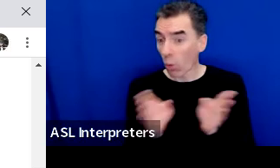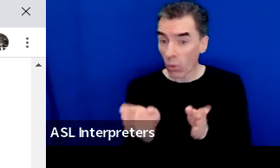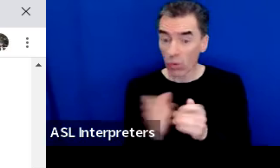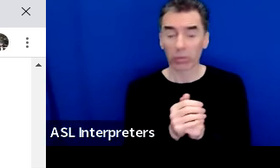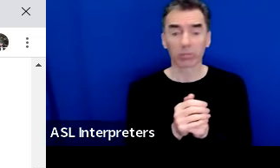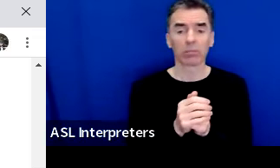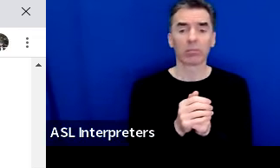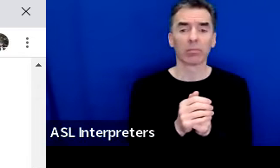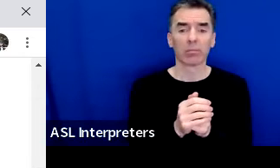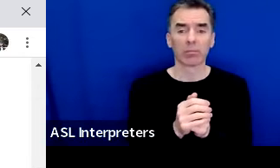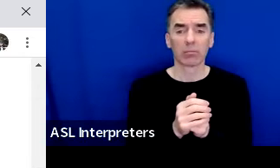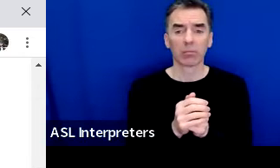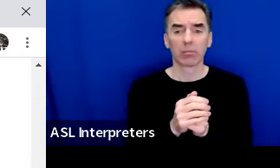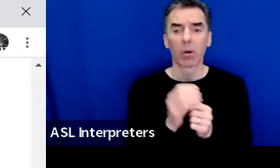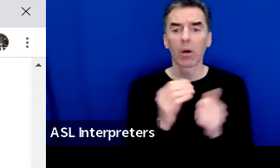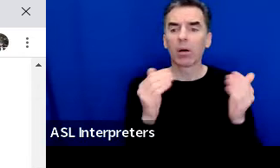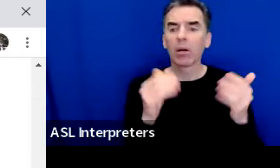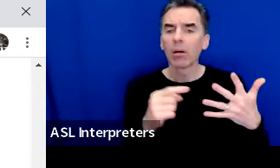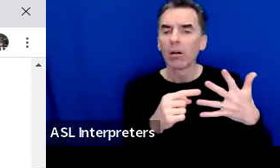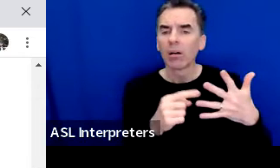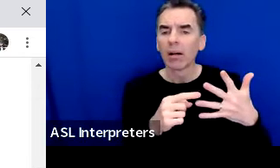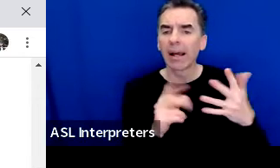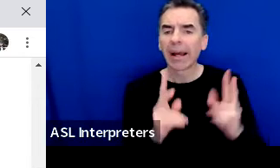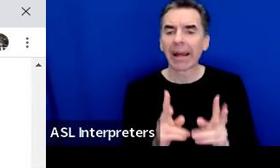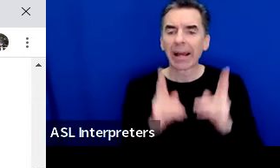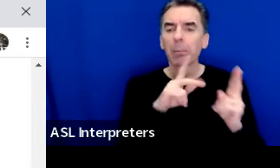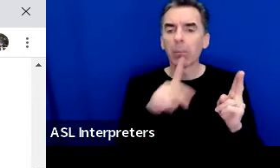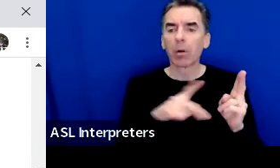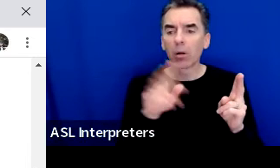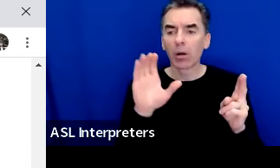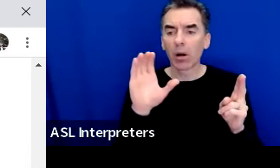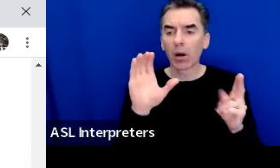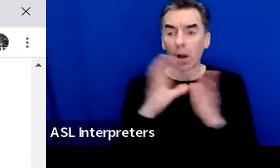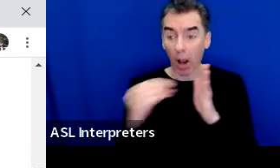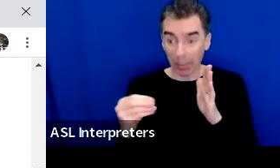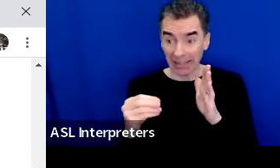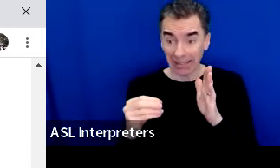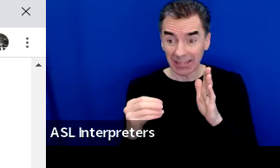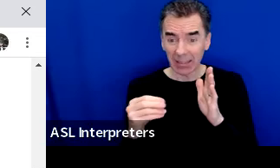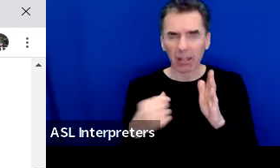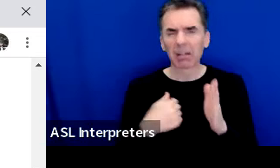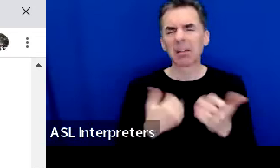you could edit a personal copy in that. So if you click edit a personal copy, and that can do that because I don't want to like,